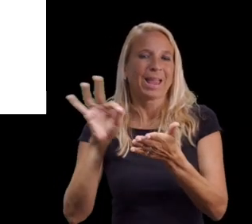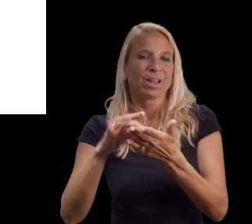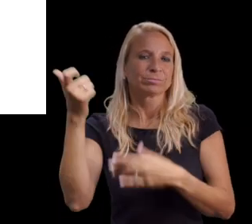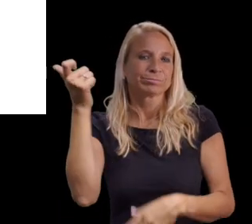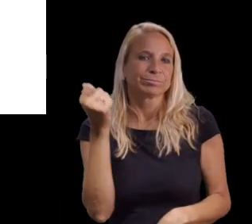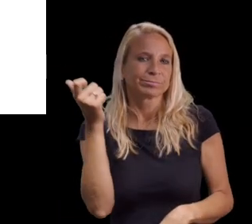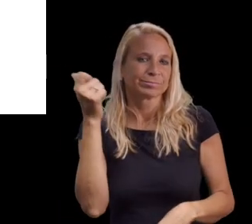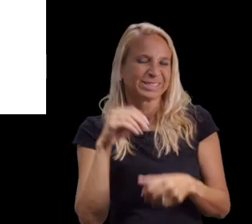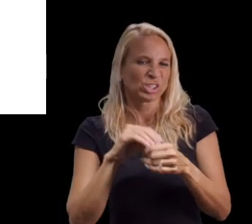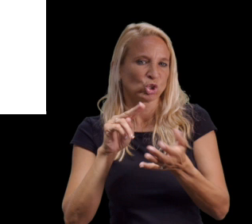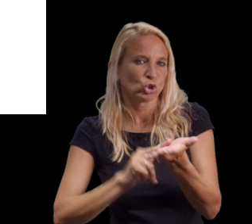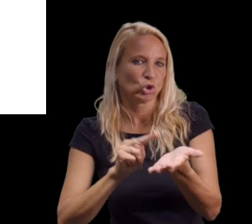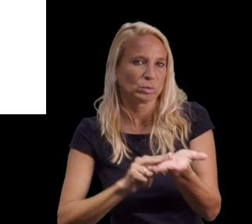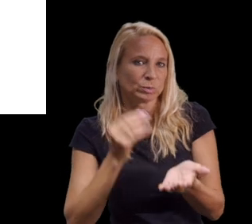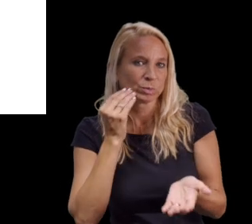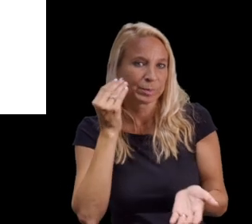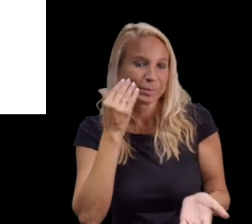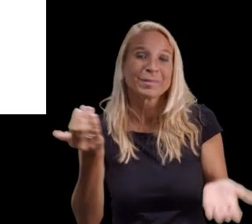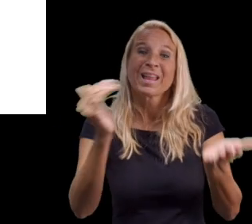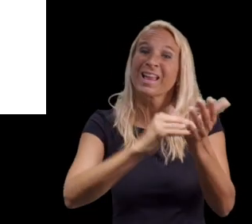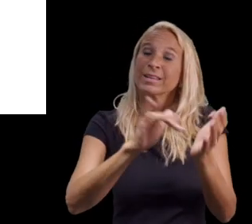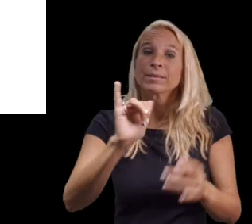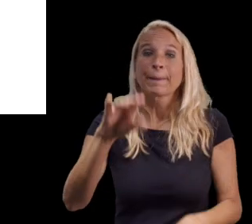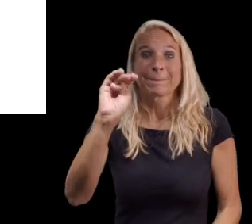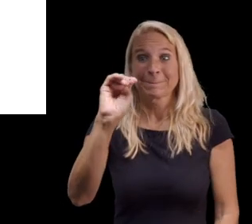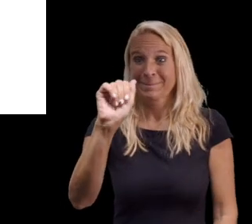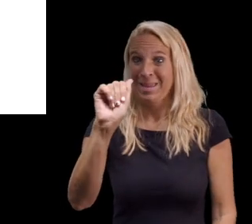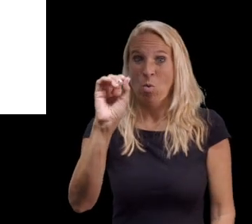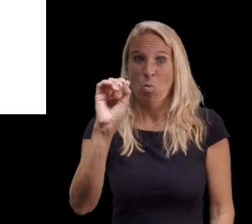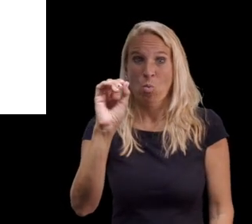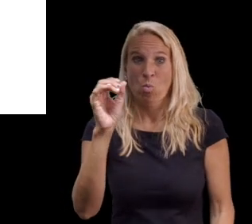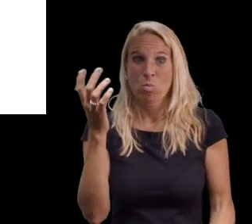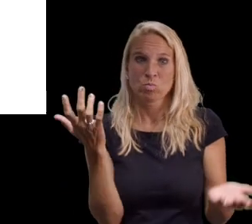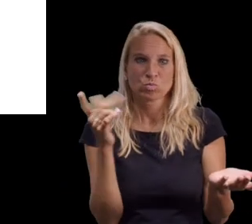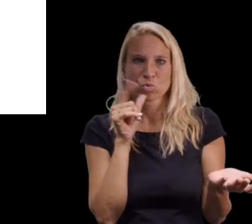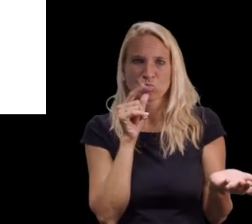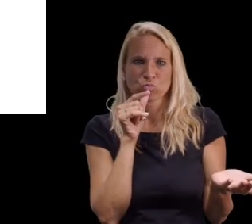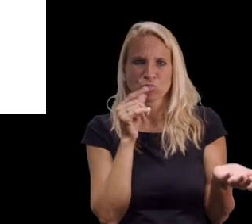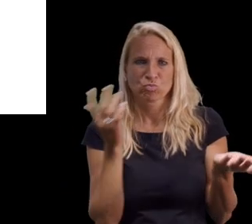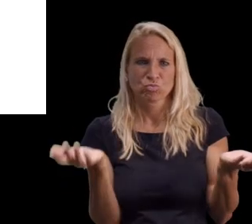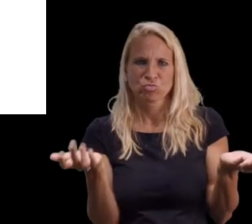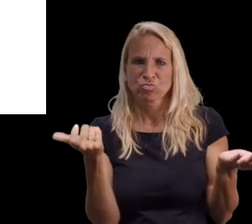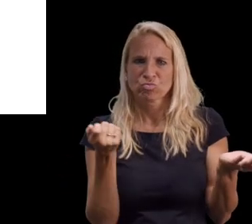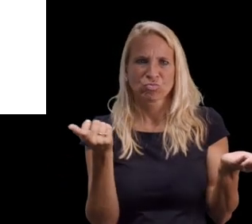for Medicaid benefits in a nursing home. Again, the MAO refers to someone who is able